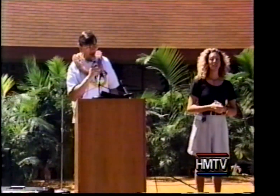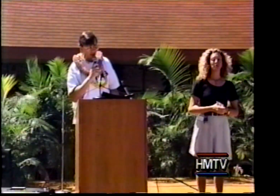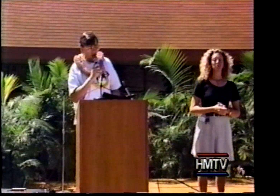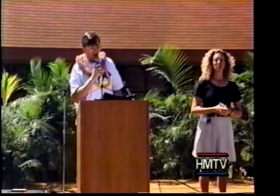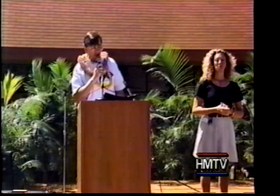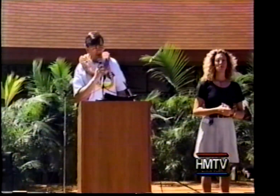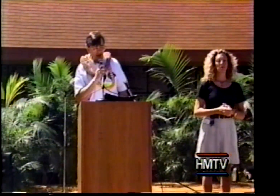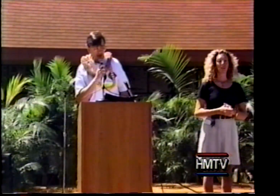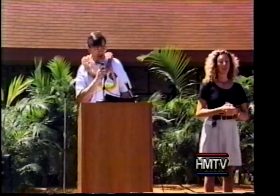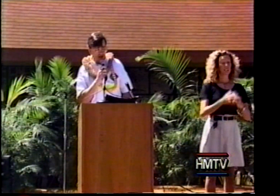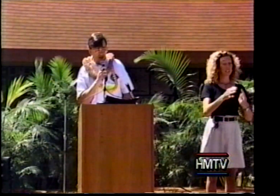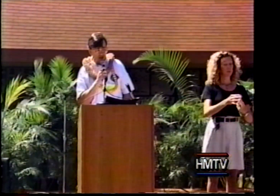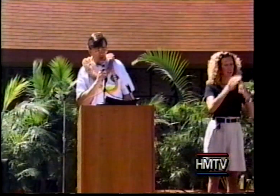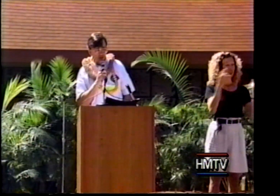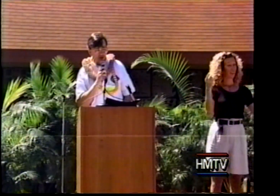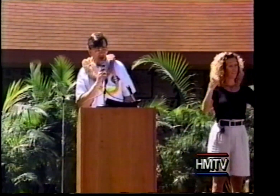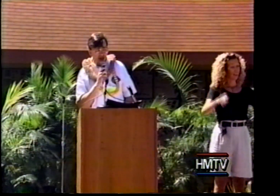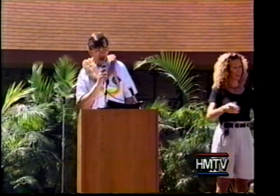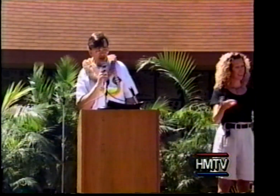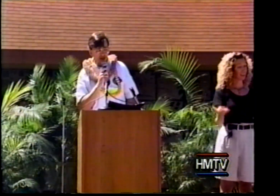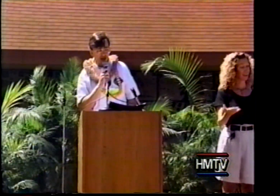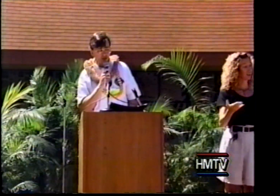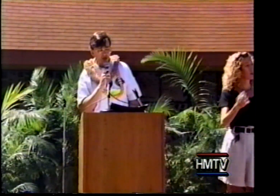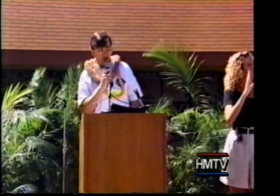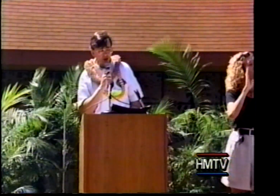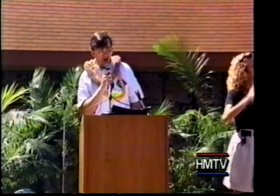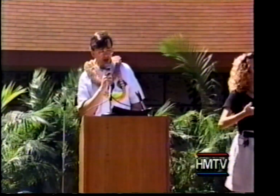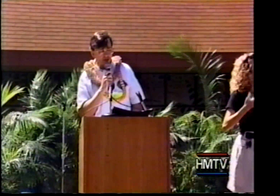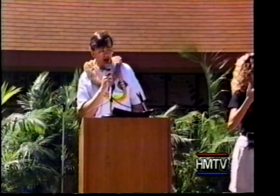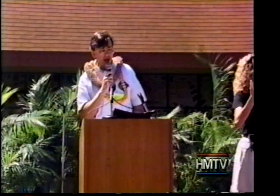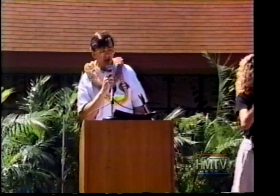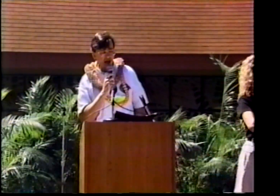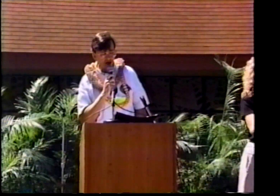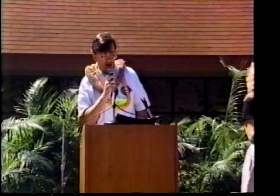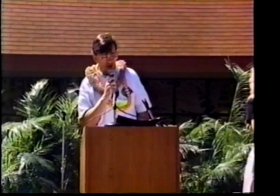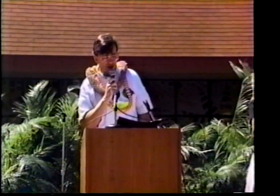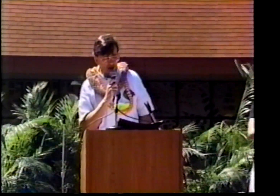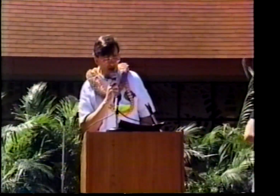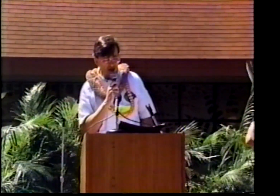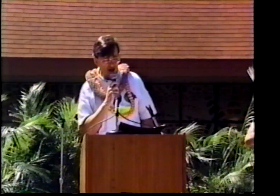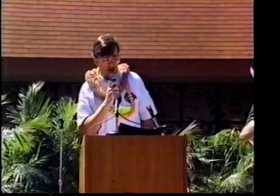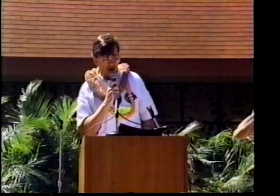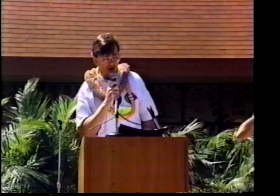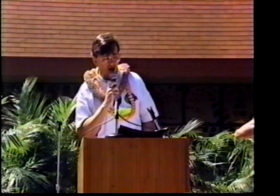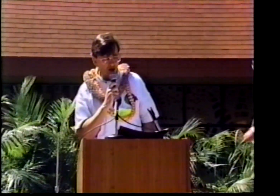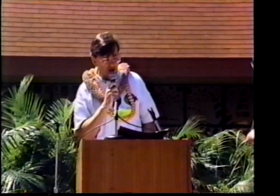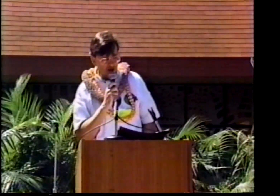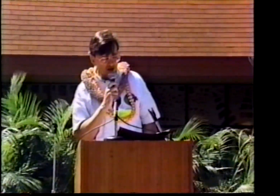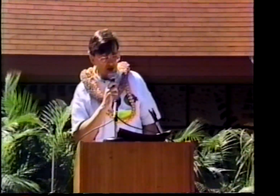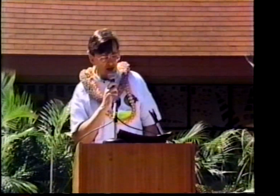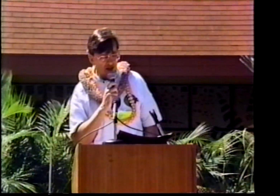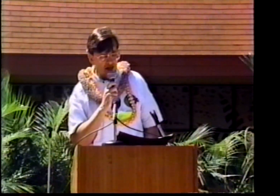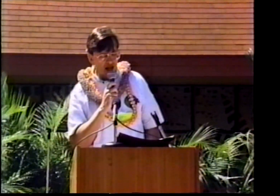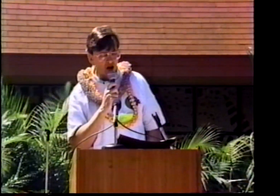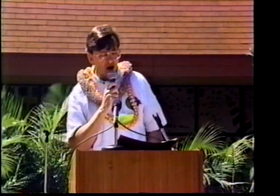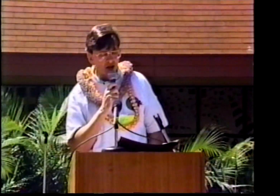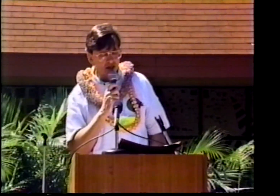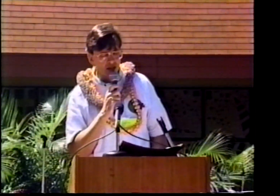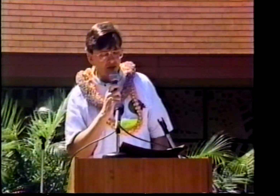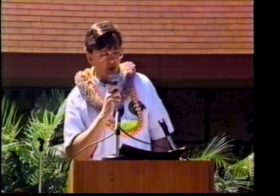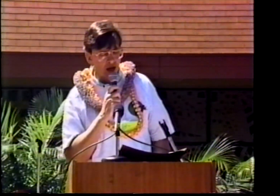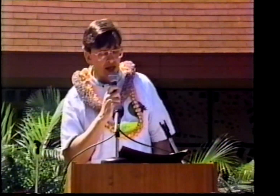the special event will present and promote the proud heritage, culture, and arts of Hawaii's